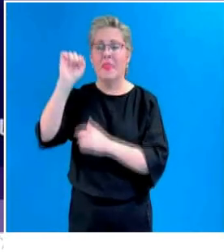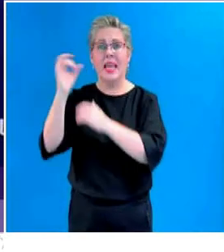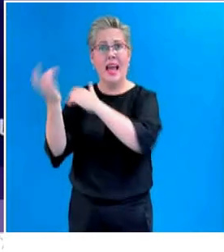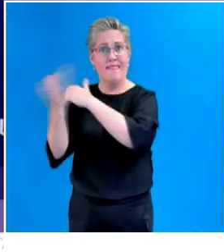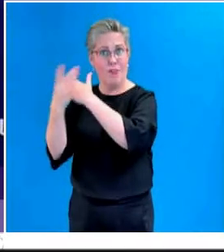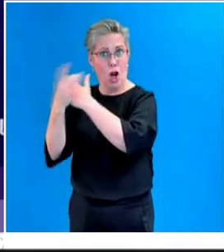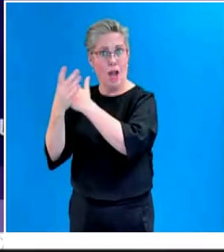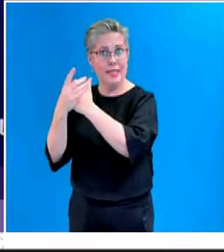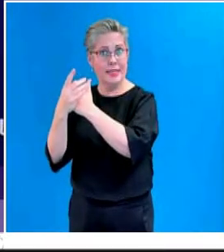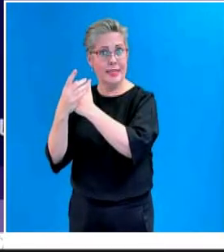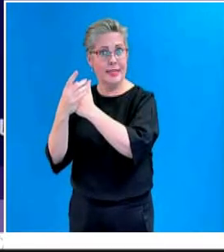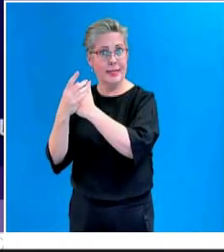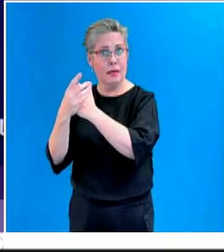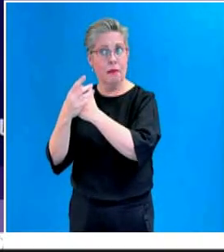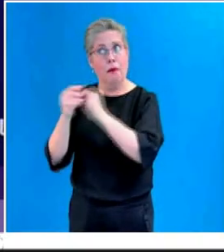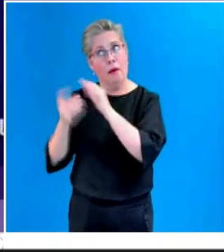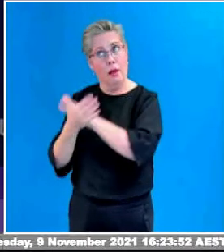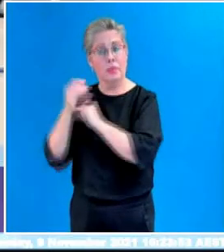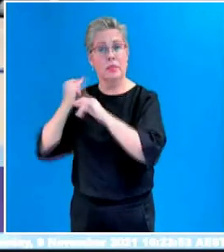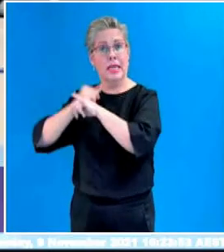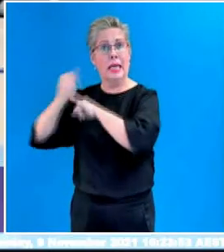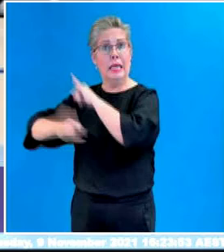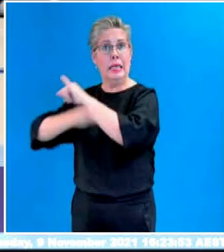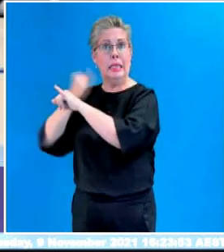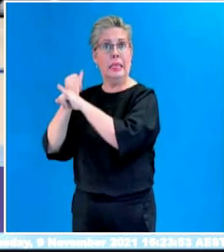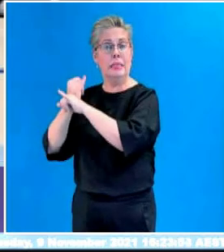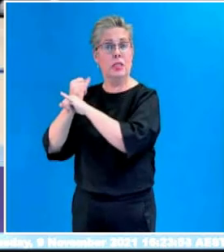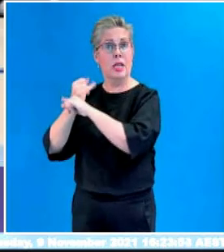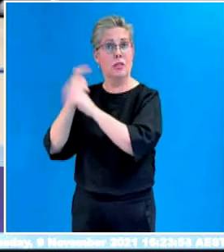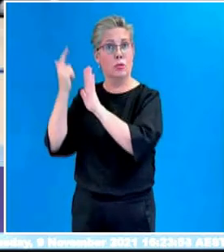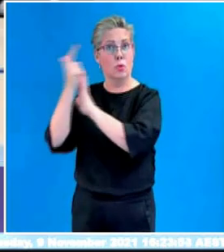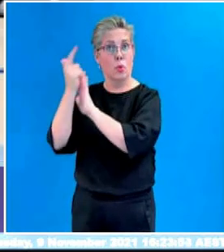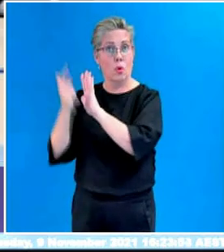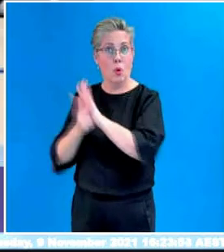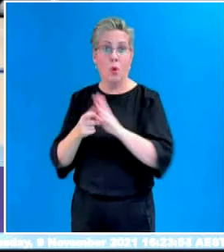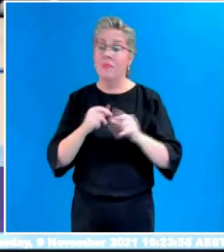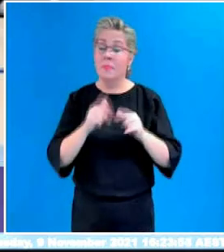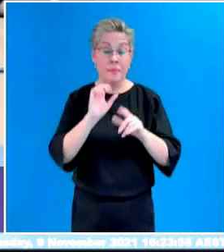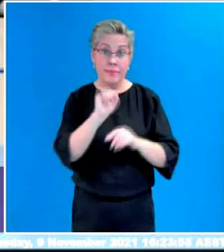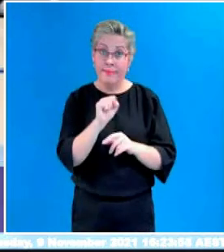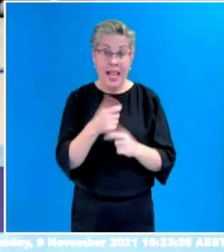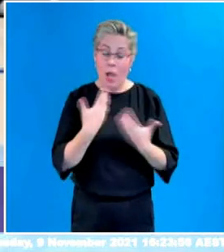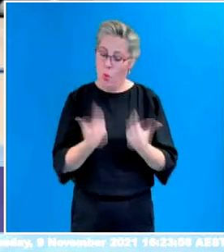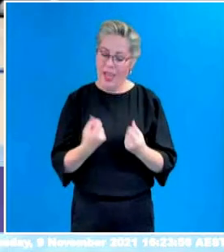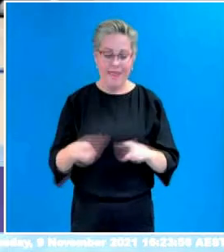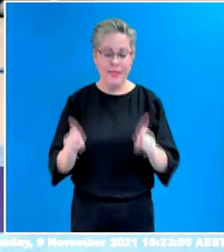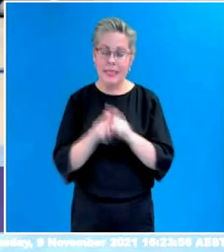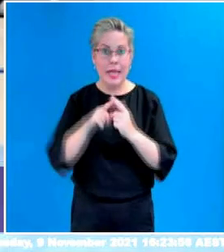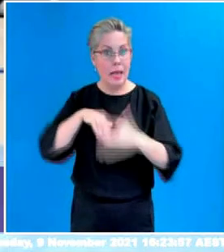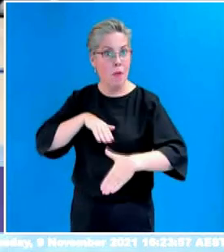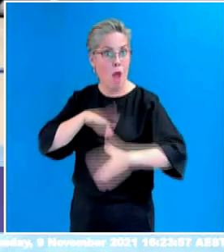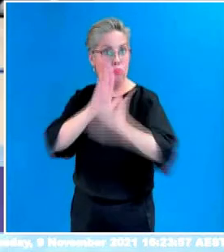Yes, we would take that approach with other general comments of treaties to which we are a party --- treaty bodies to which we are a party.